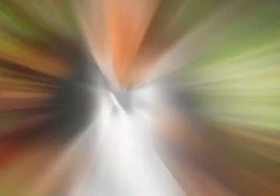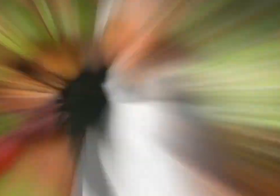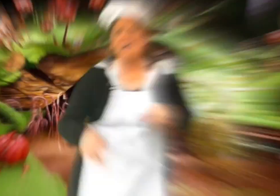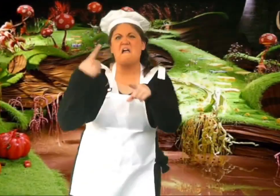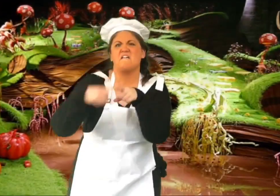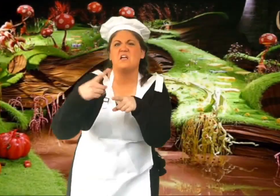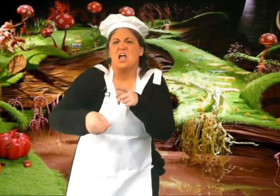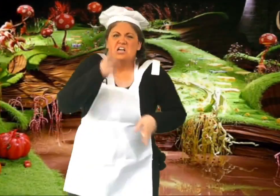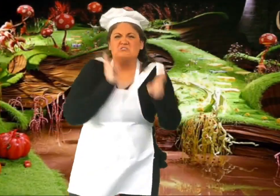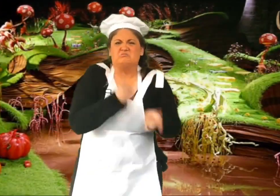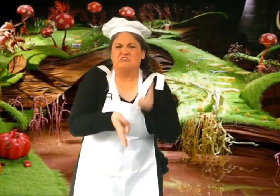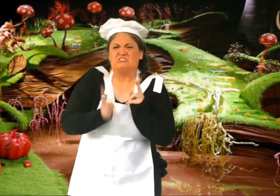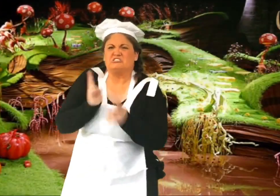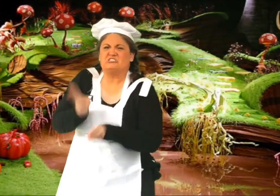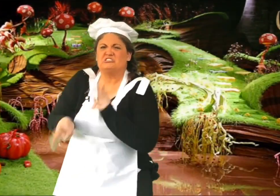A hundred knives go slice, slice, slice;